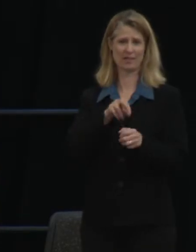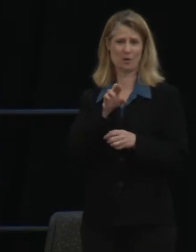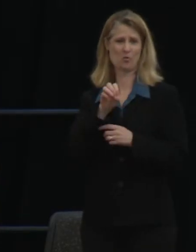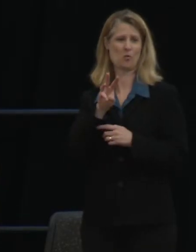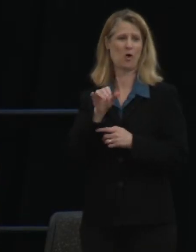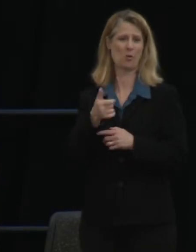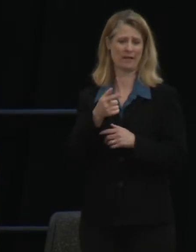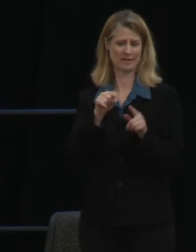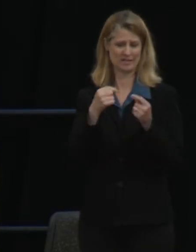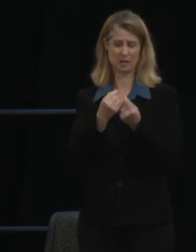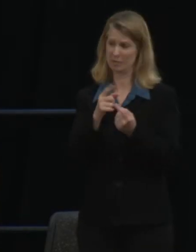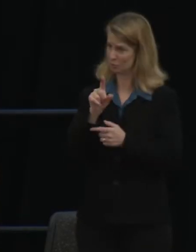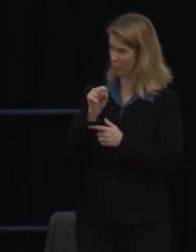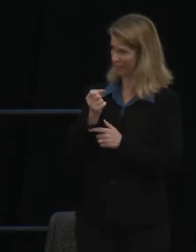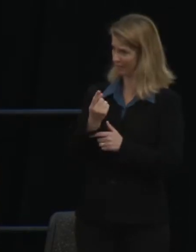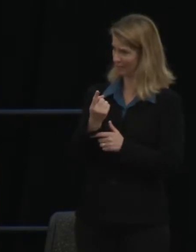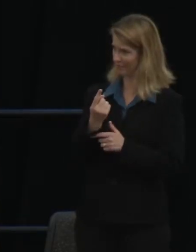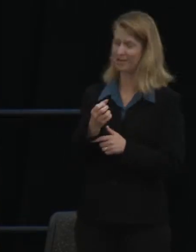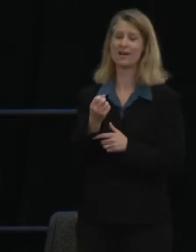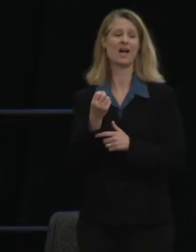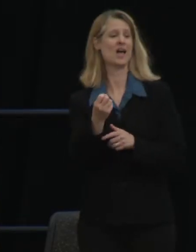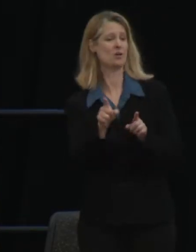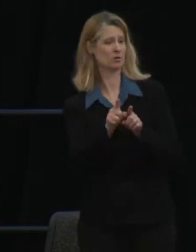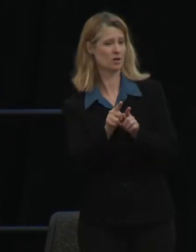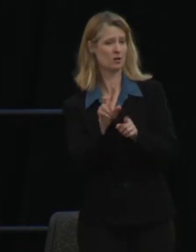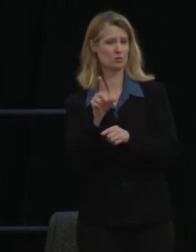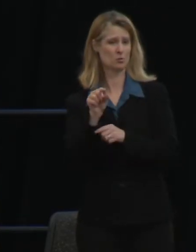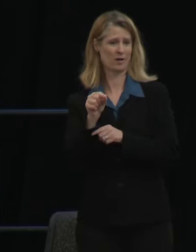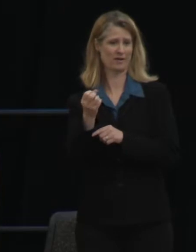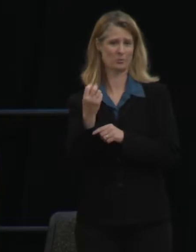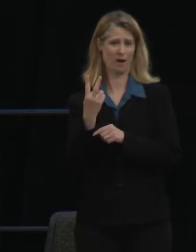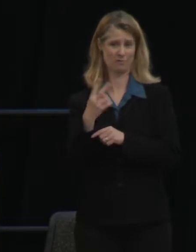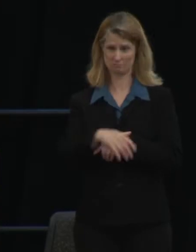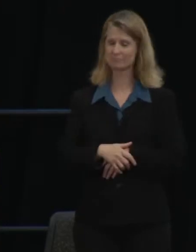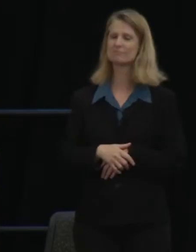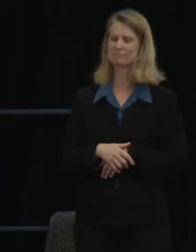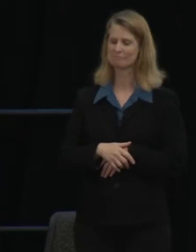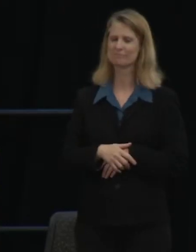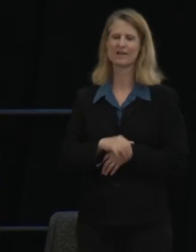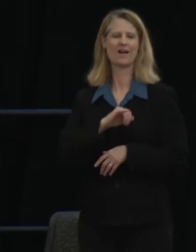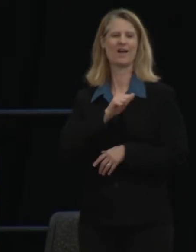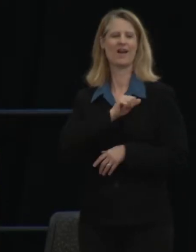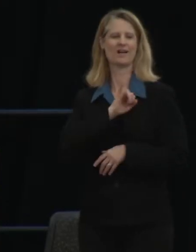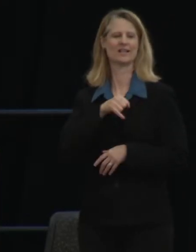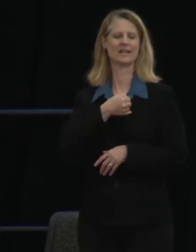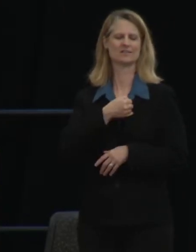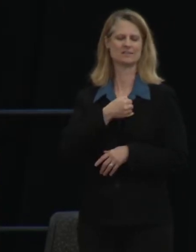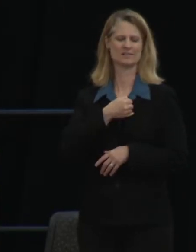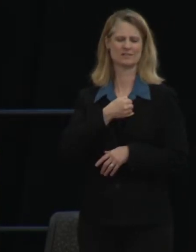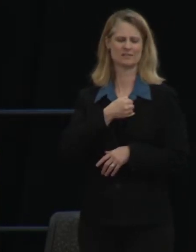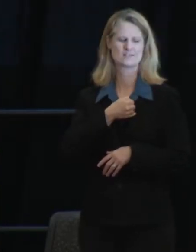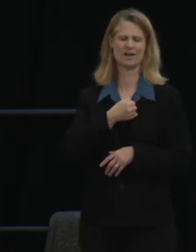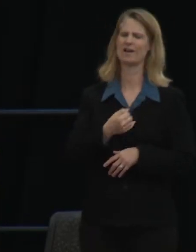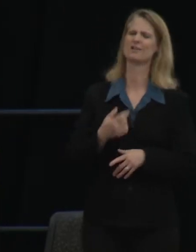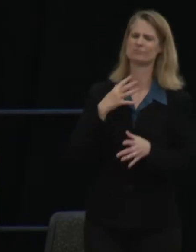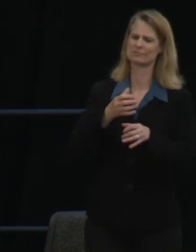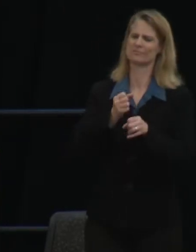in 2011 and in 2012. Annalise was recognized as an Old Gold Scholar